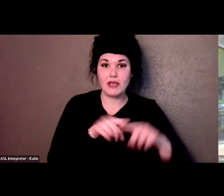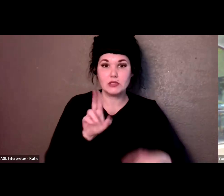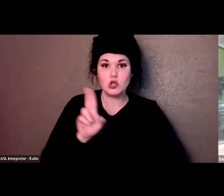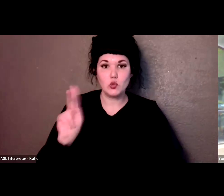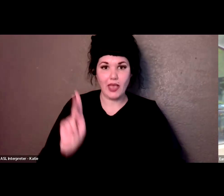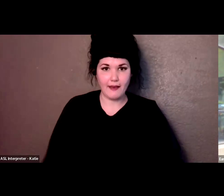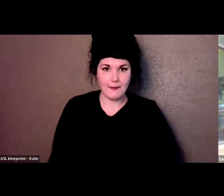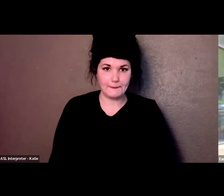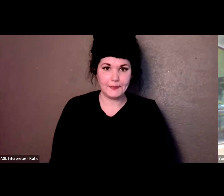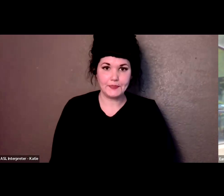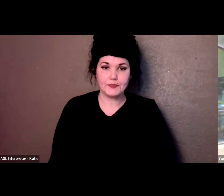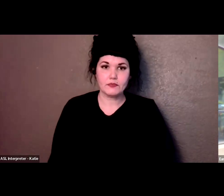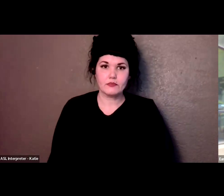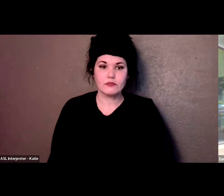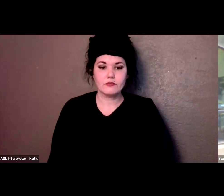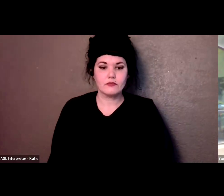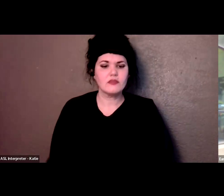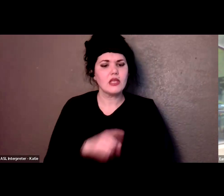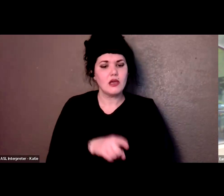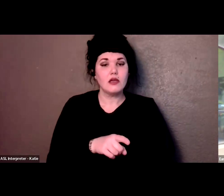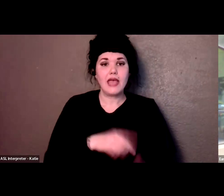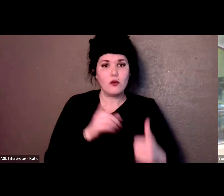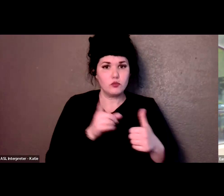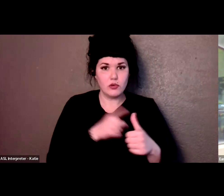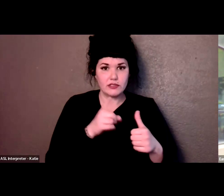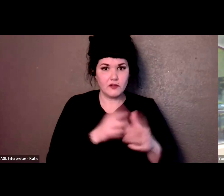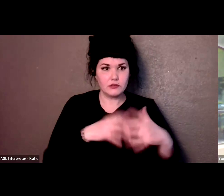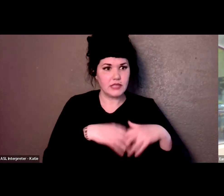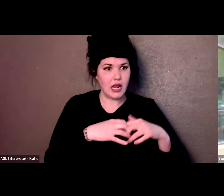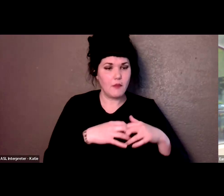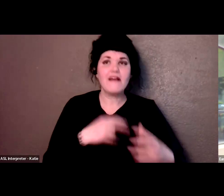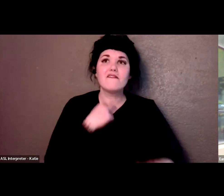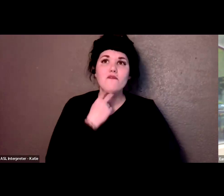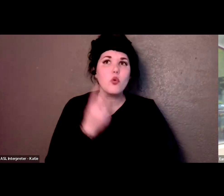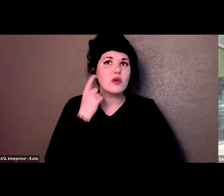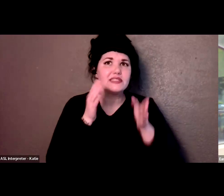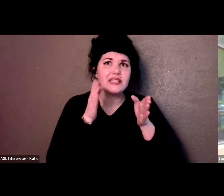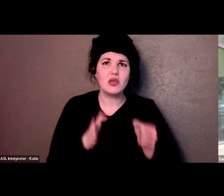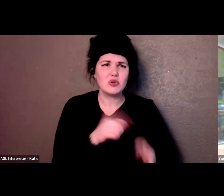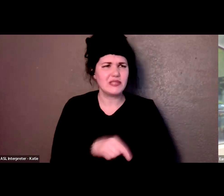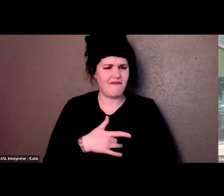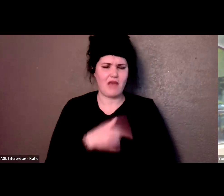with actually voice hearers feeling really isolated and so you can find the story online